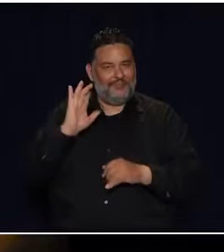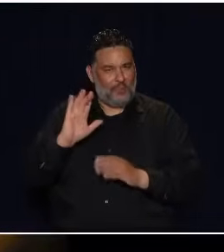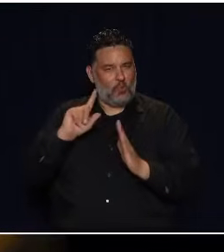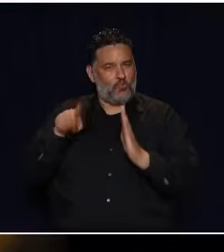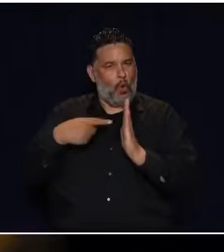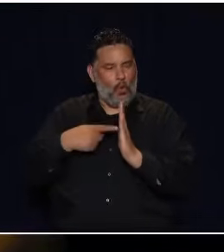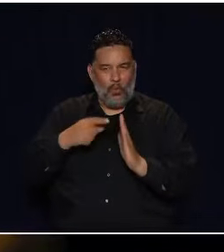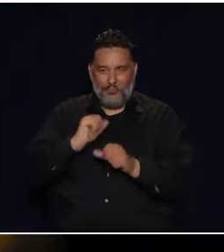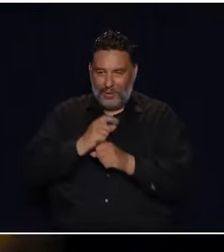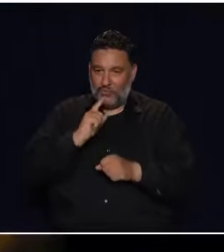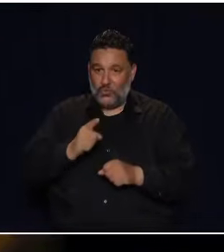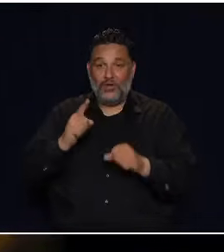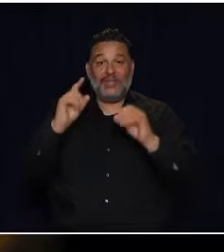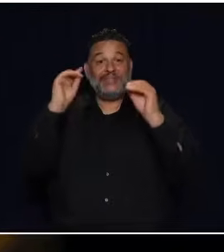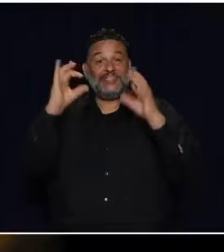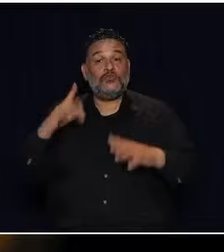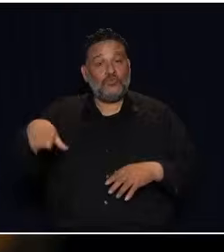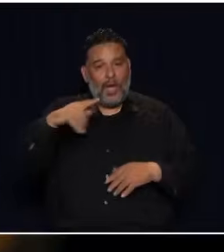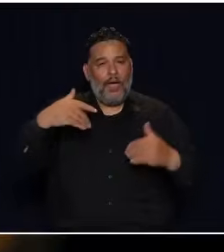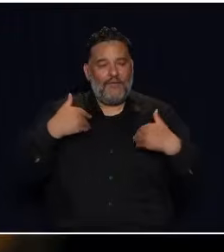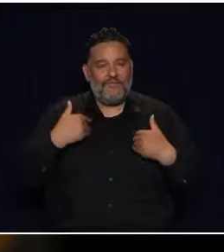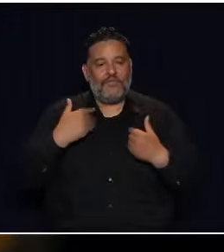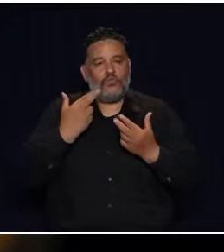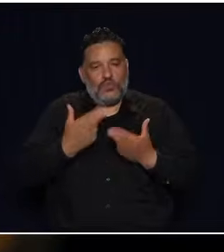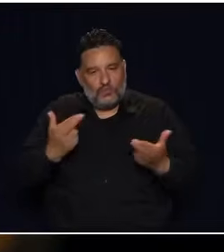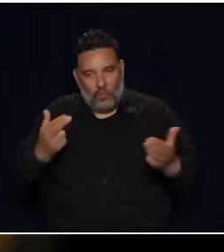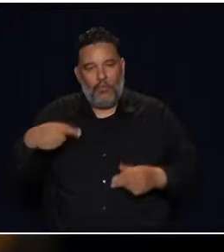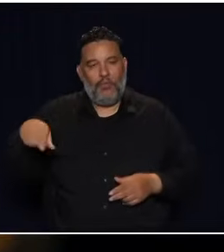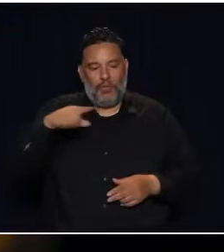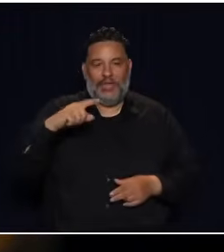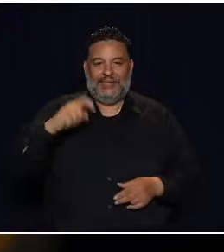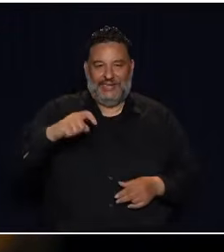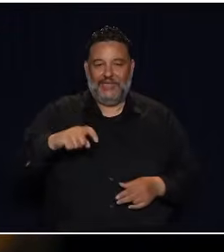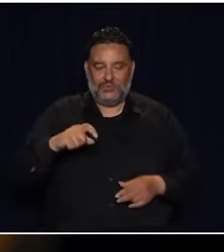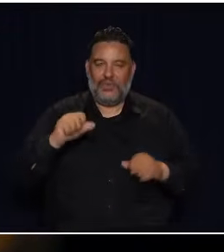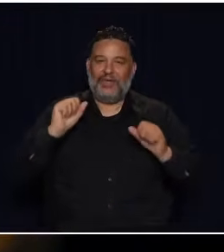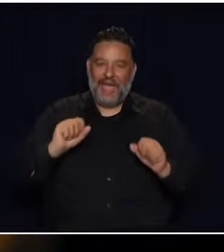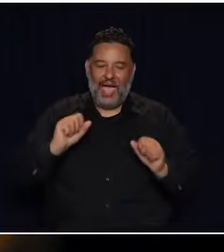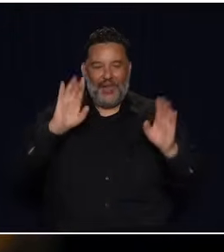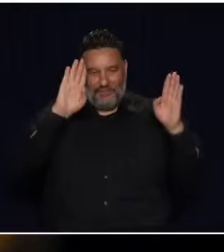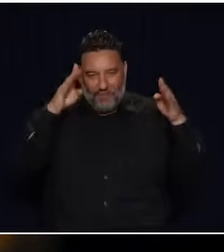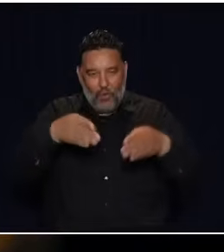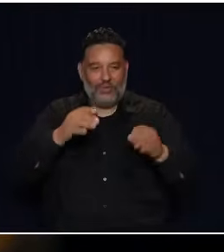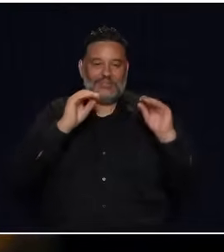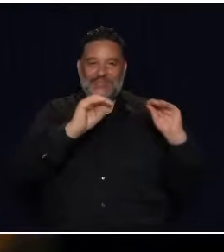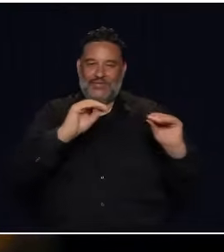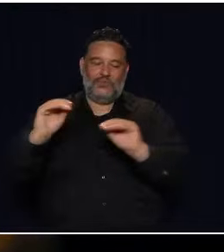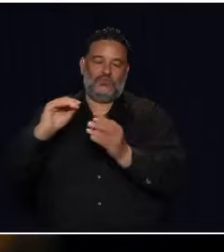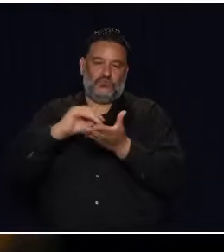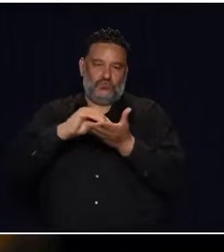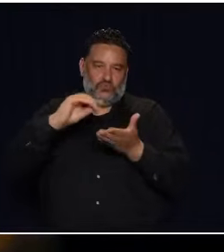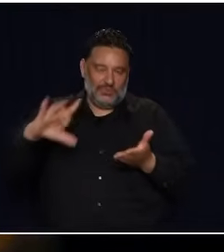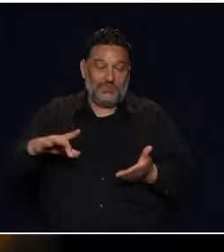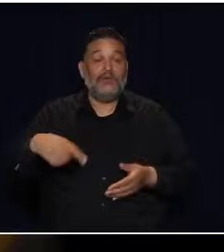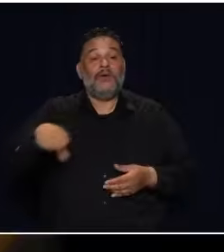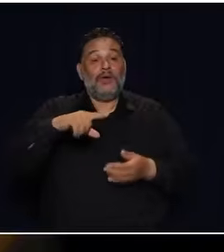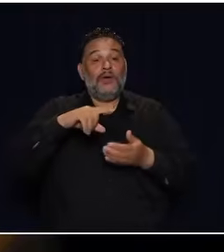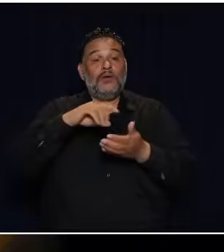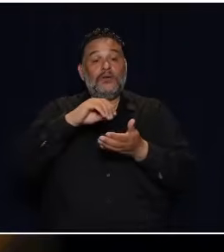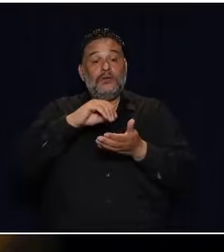SUPERINTENDENT OF PUBLIC INSTRUCTION, AGAIN, TO MAKE SURE OUR EDUCATORS HAVE THE RESOURCES